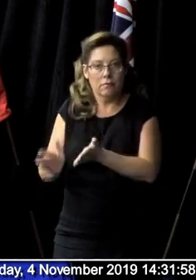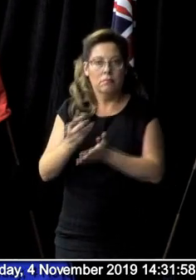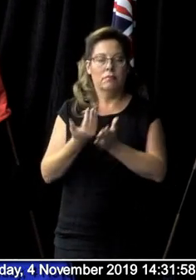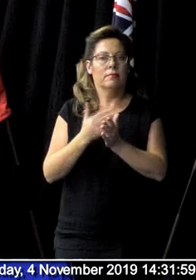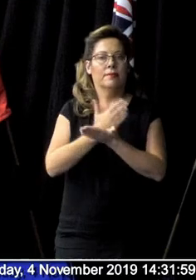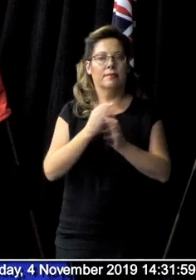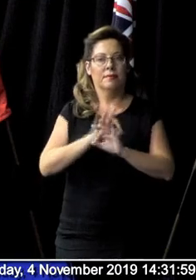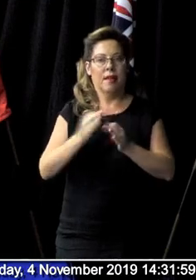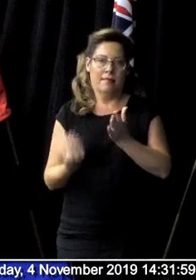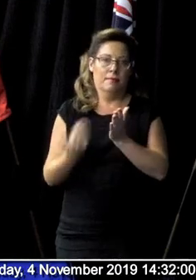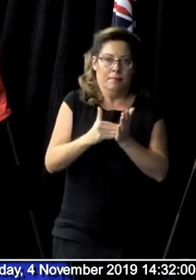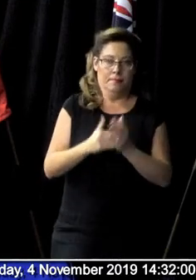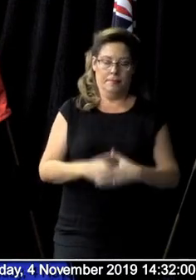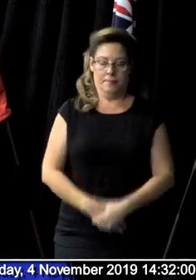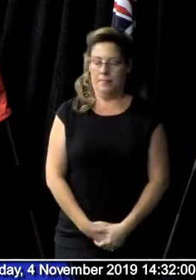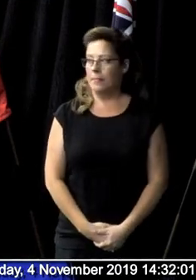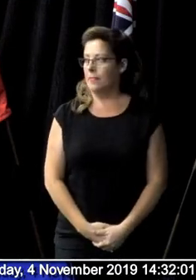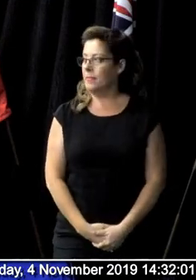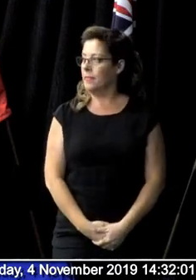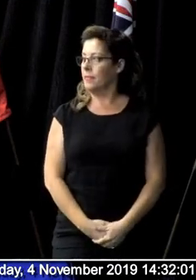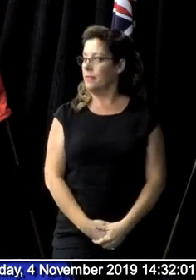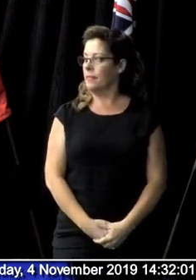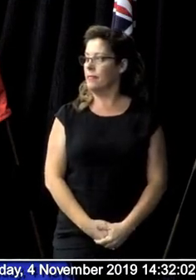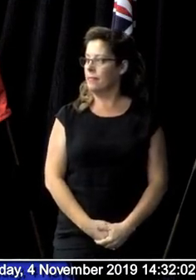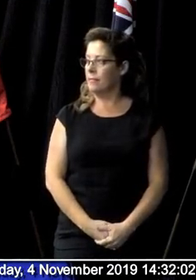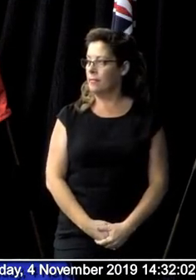Thank you very much. Please sit down.